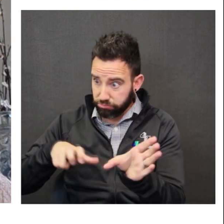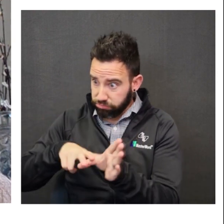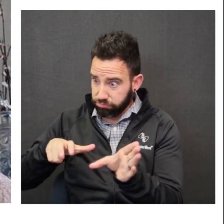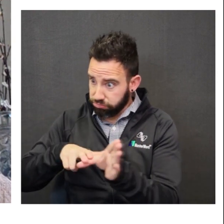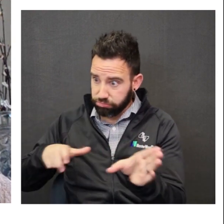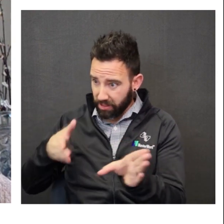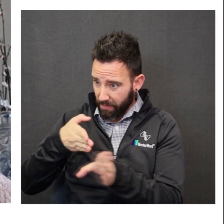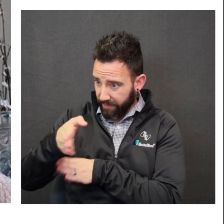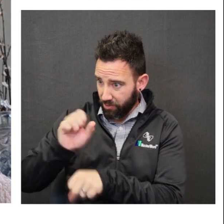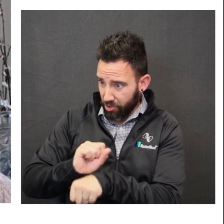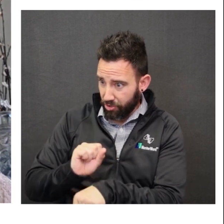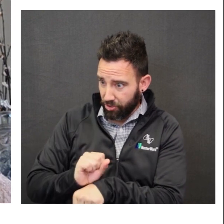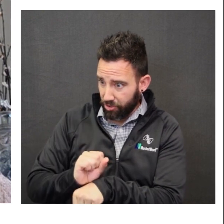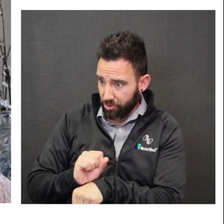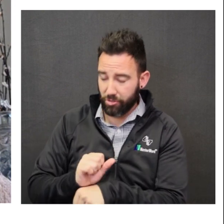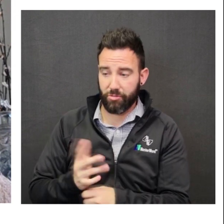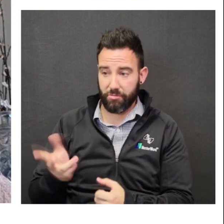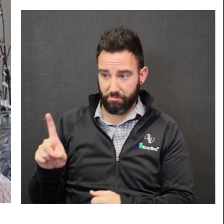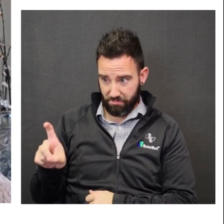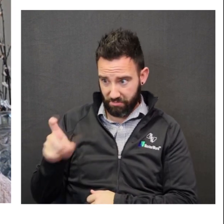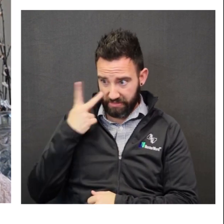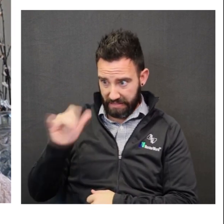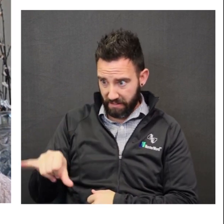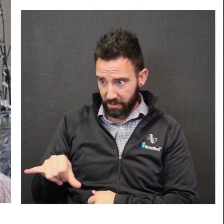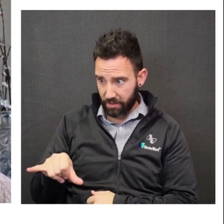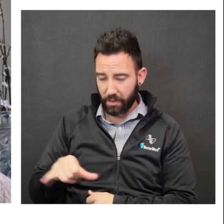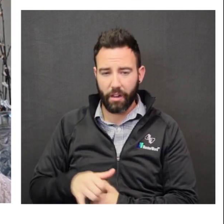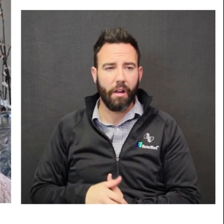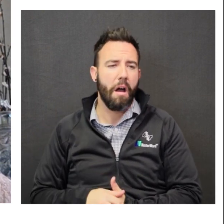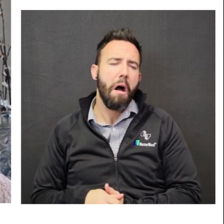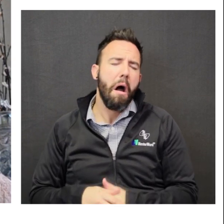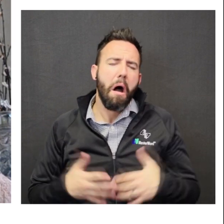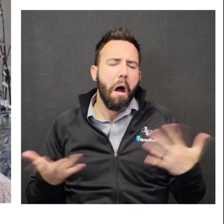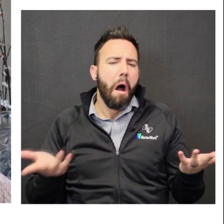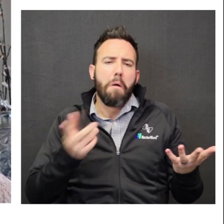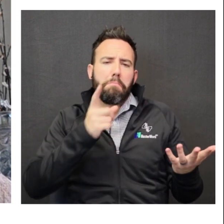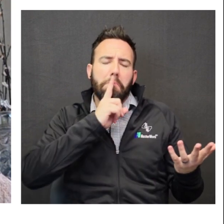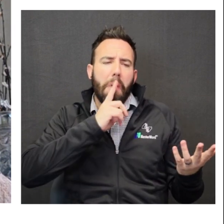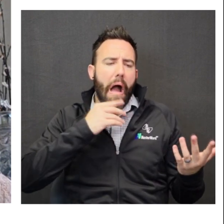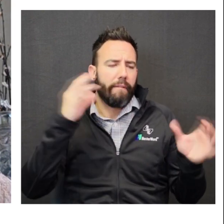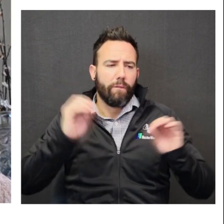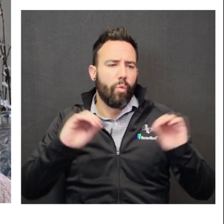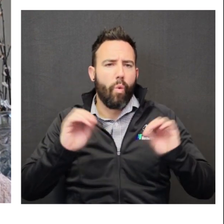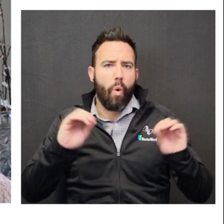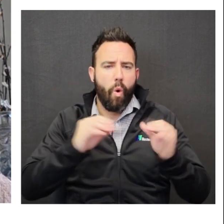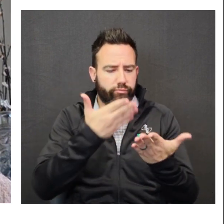leaving the profession? I mean I, I don't like I don't have any statistics you know